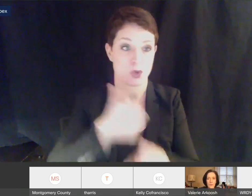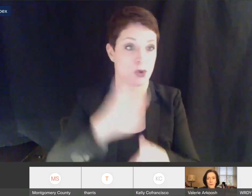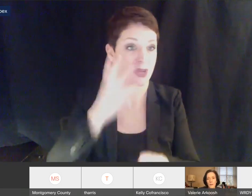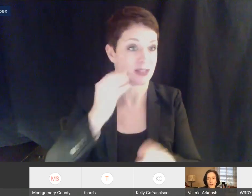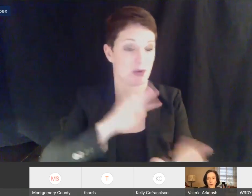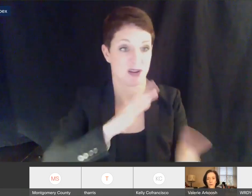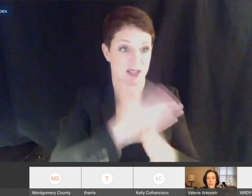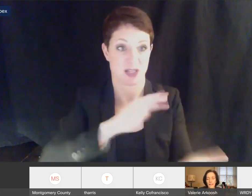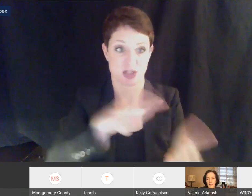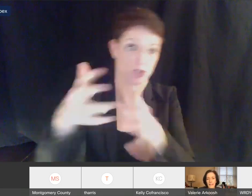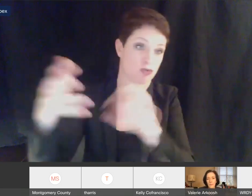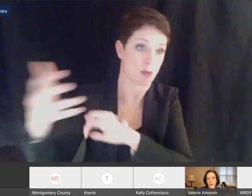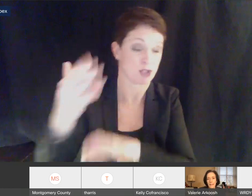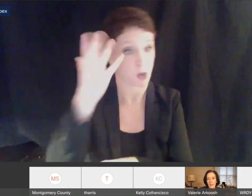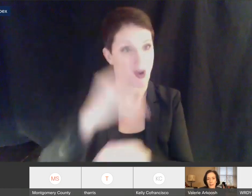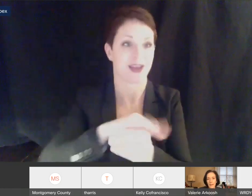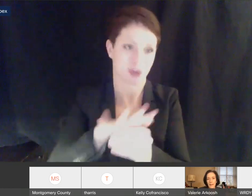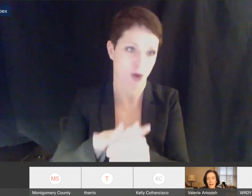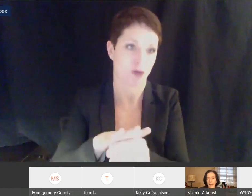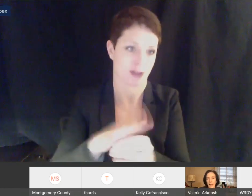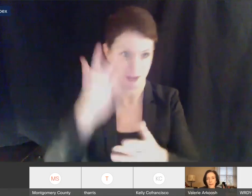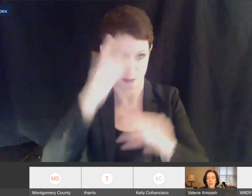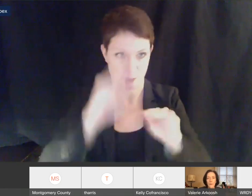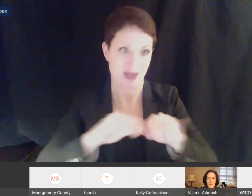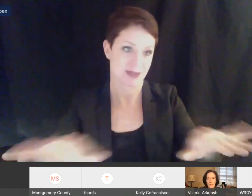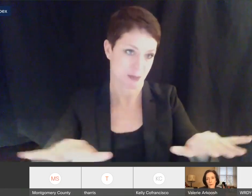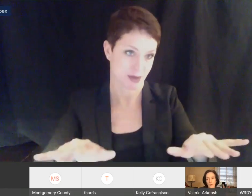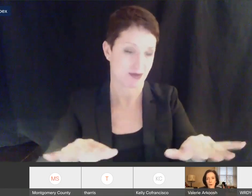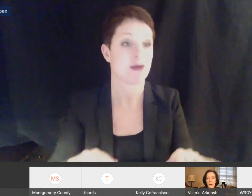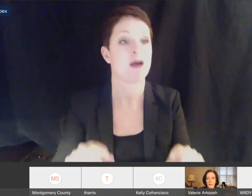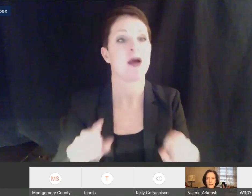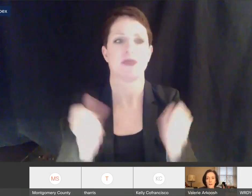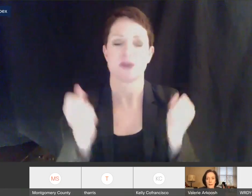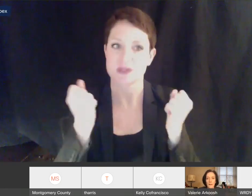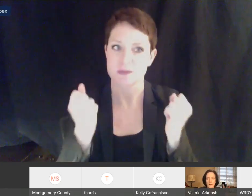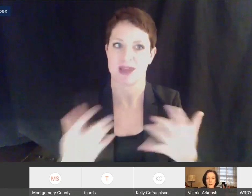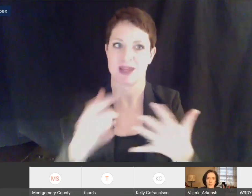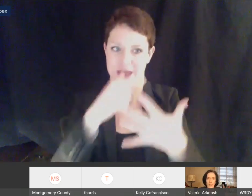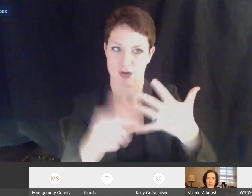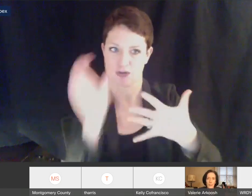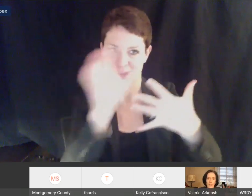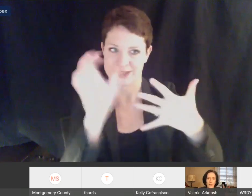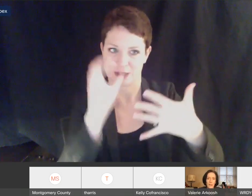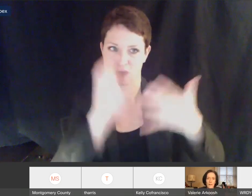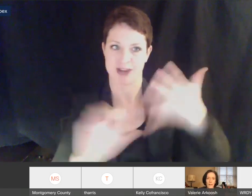due to the COVID-19 pandemic and there are several other criteria listed on the application